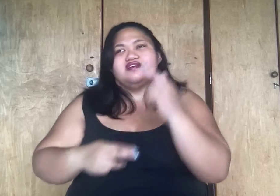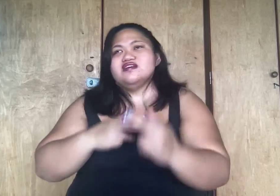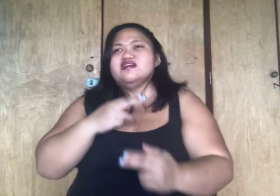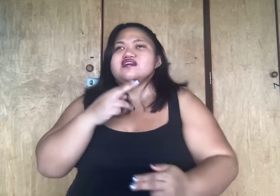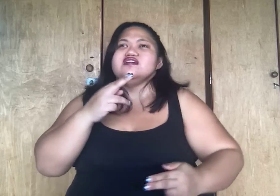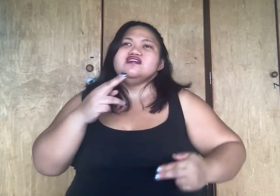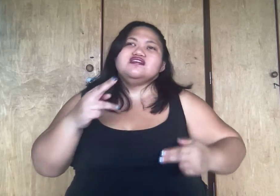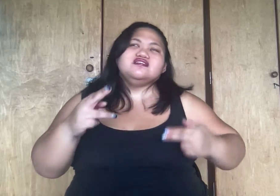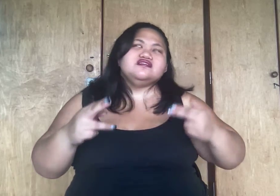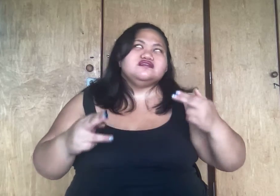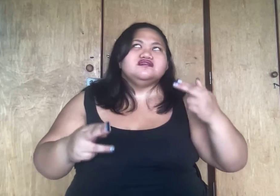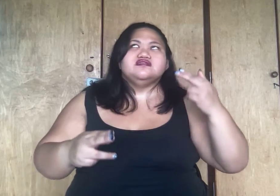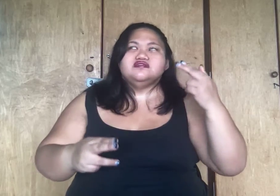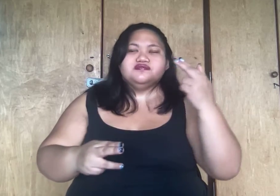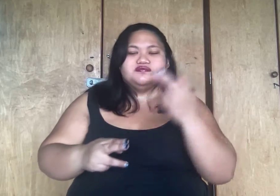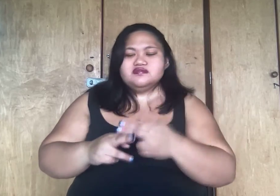... name ...